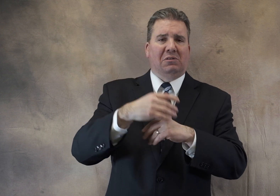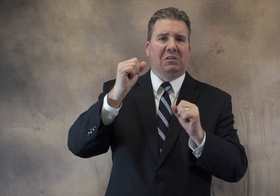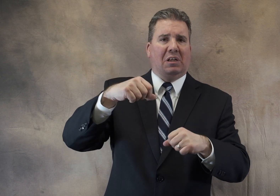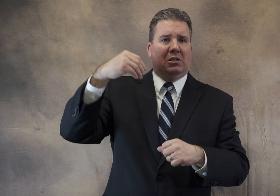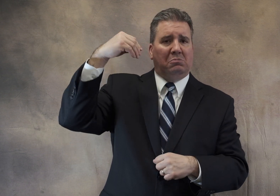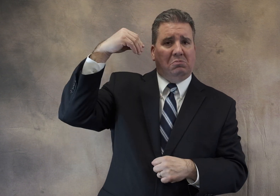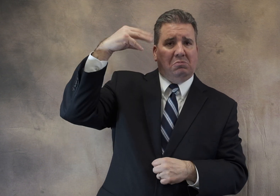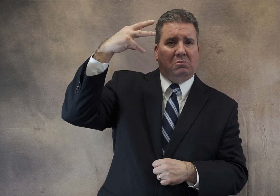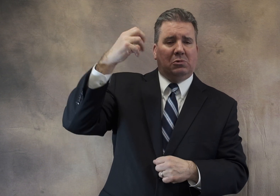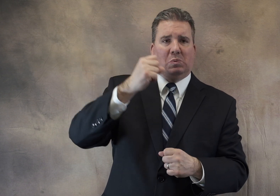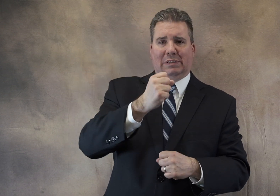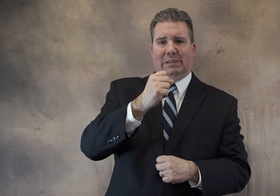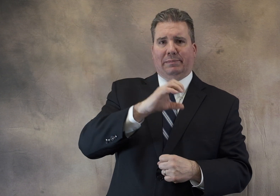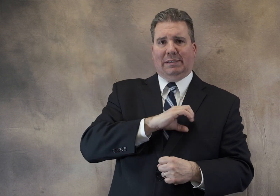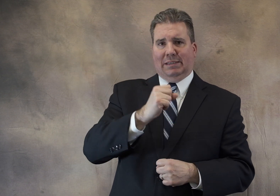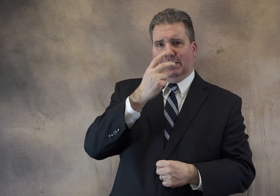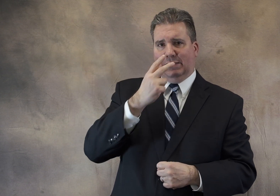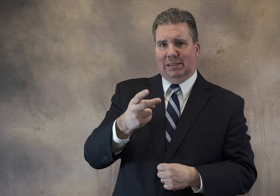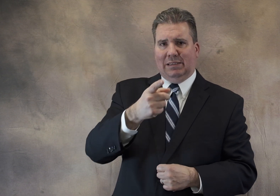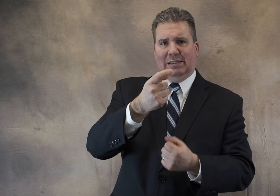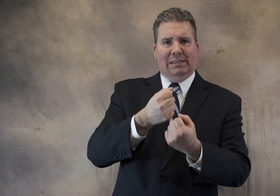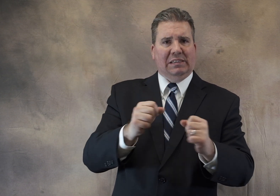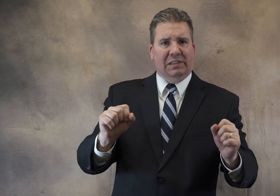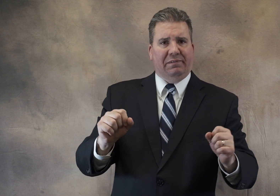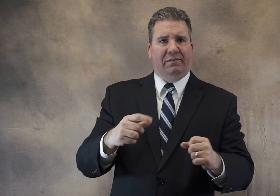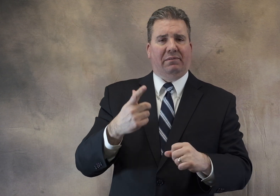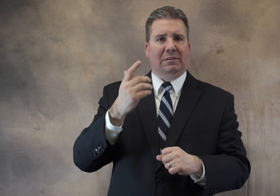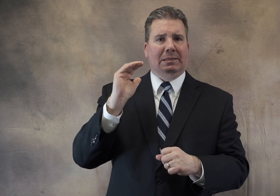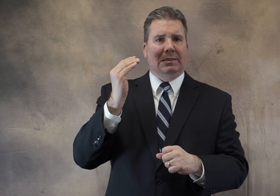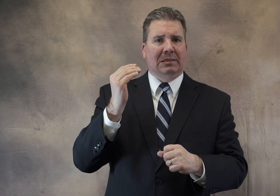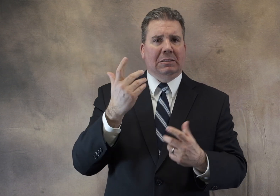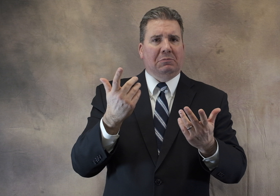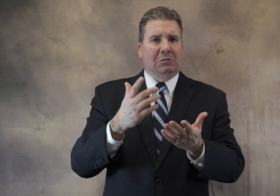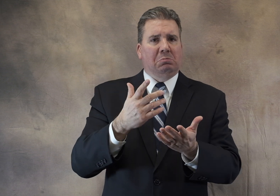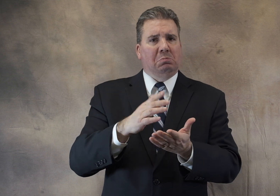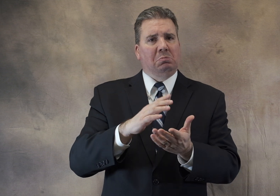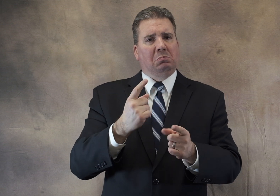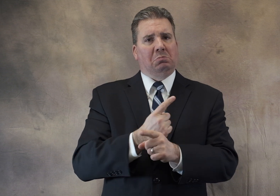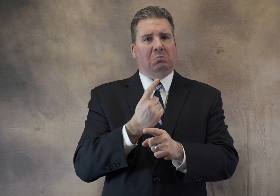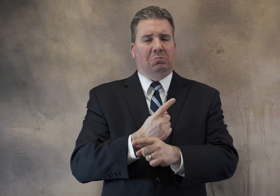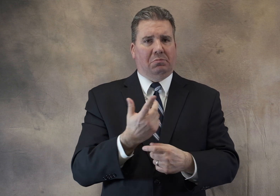If it’s dark outside, you may choose to turn on an interior light so that you’re